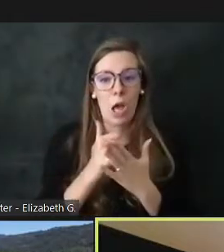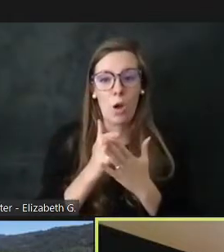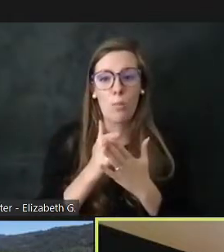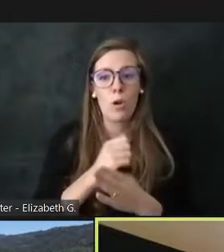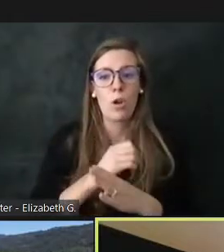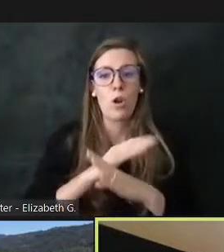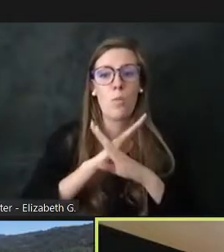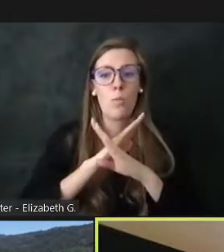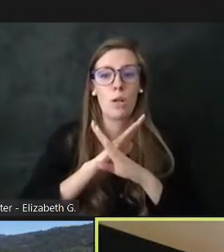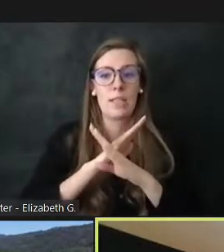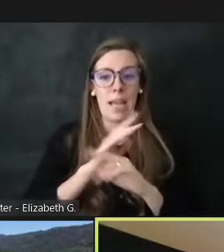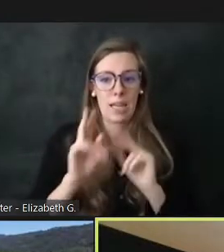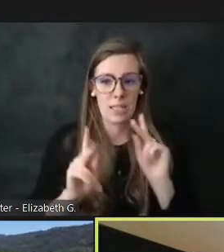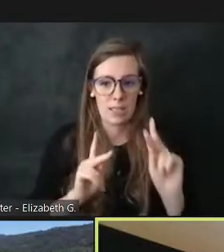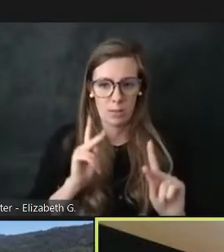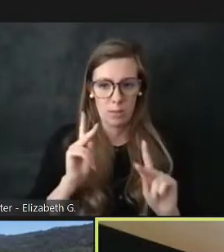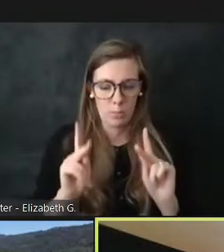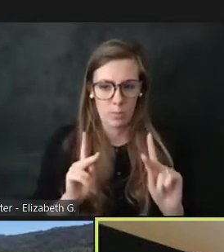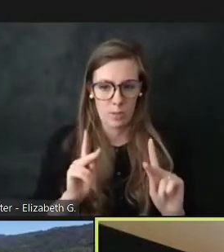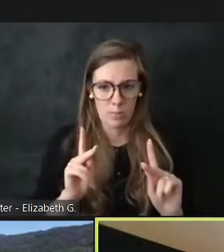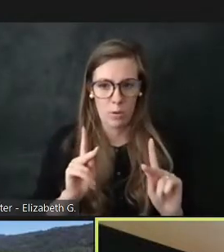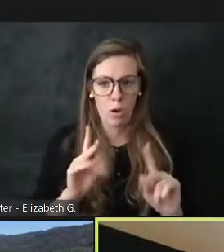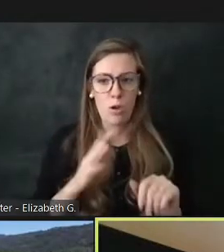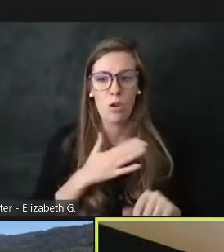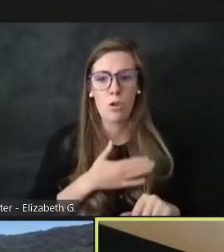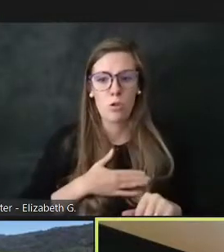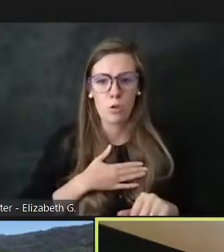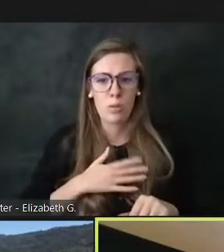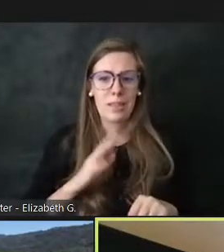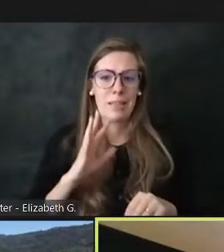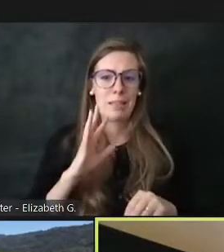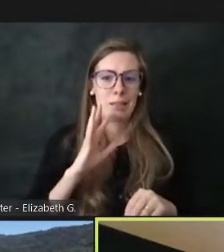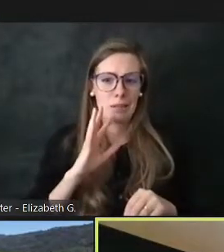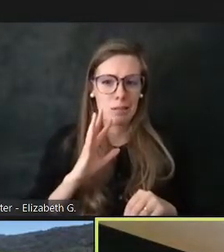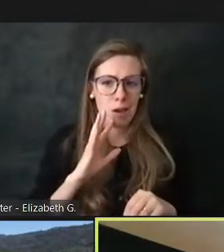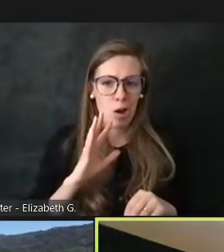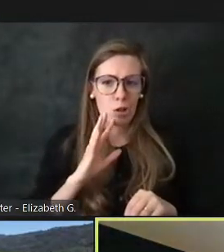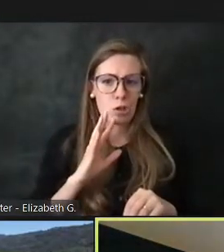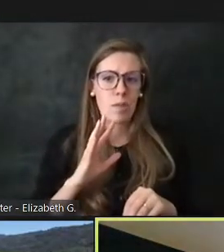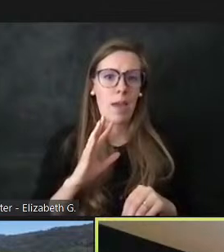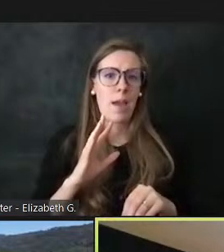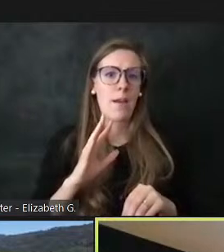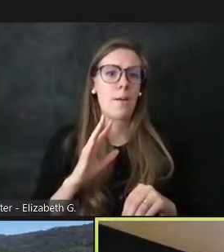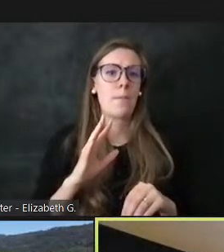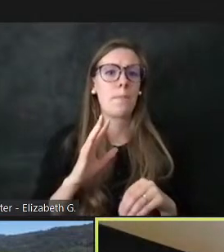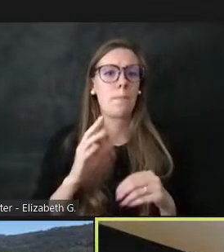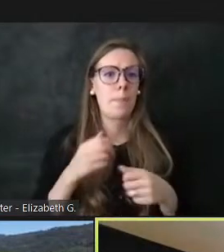So talk to your children about the importance of masking. Make sure they know how to use their Mase properly.